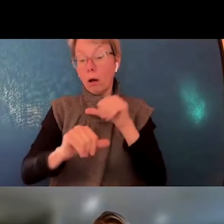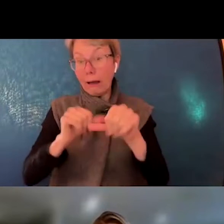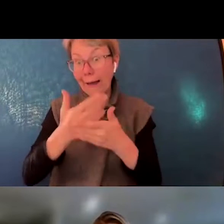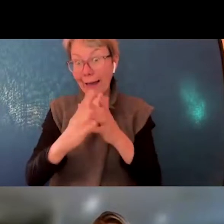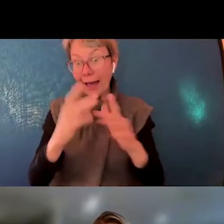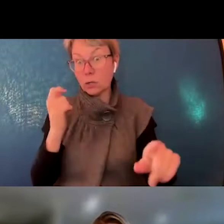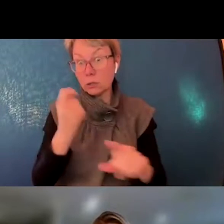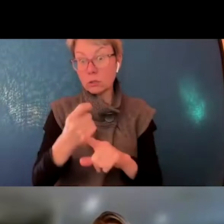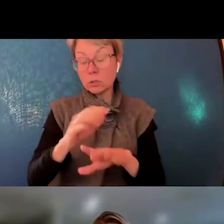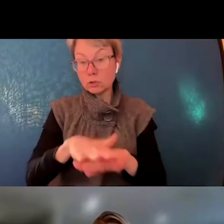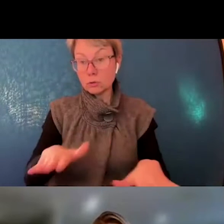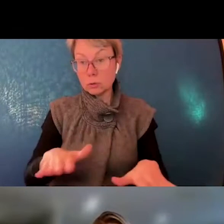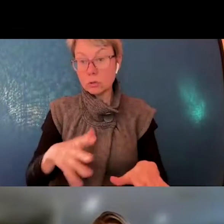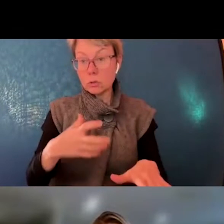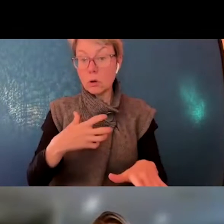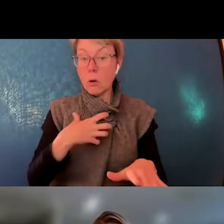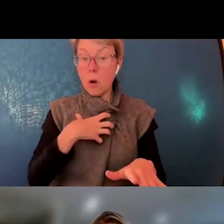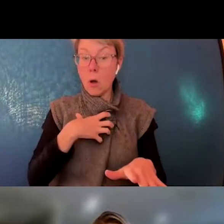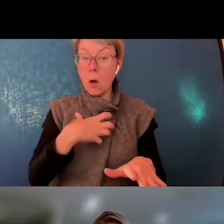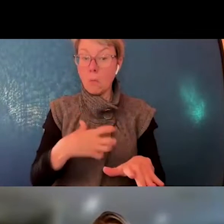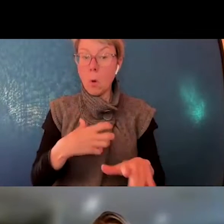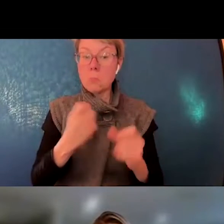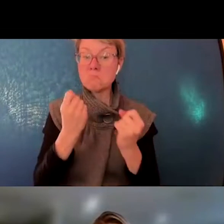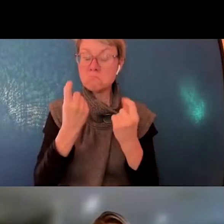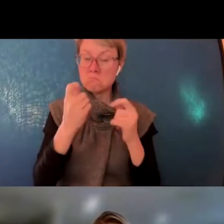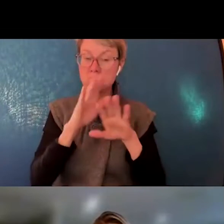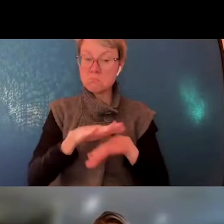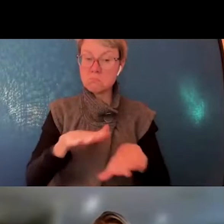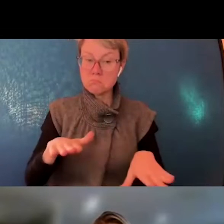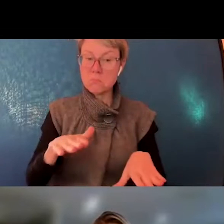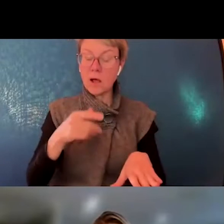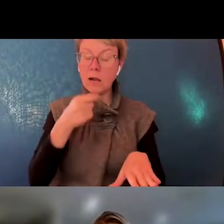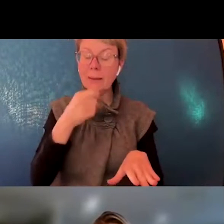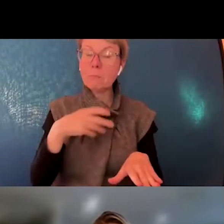a lot more sympathetic to Children um one would say a little bit more lenient for children but